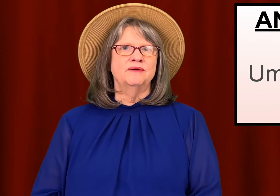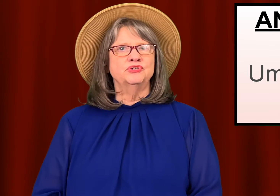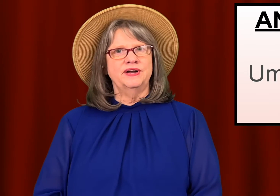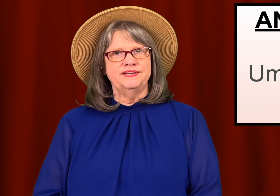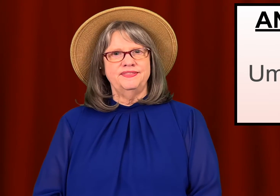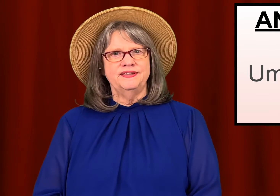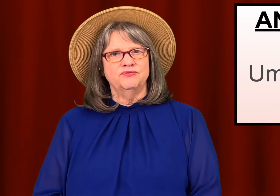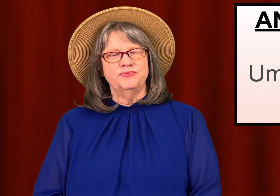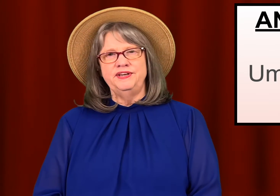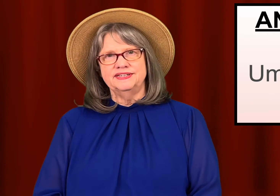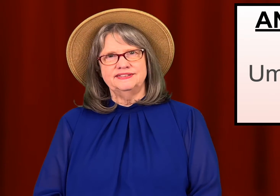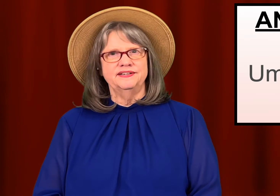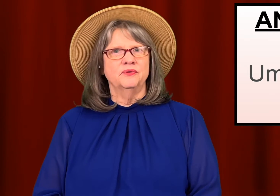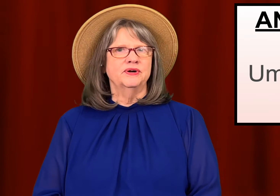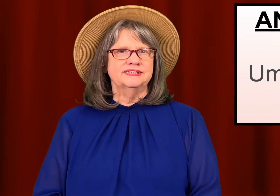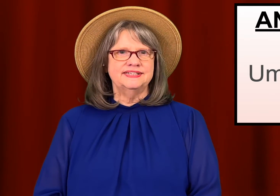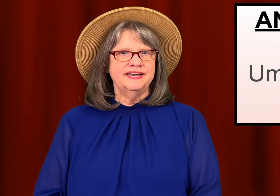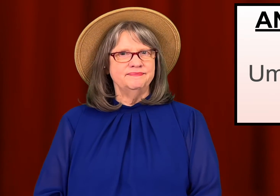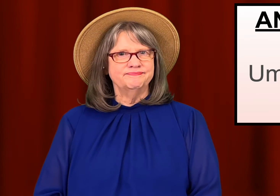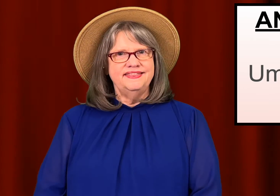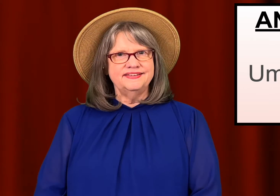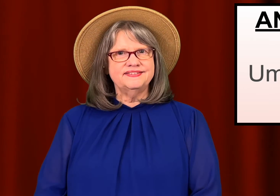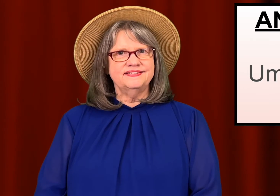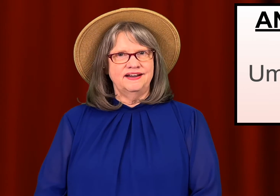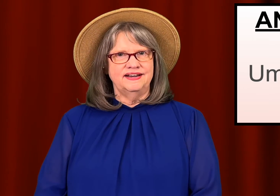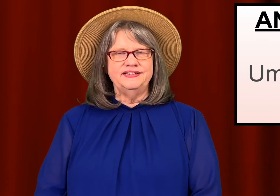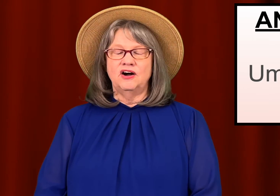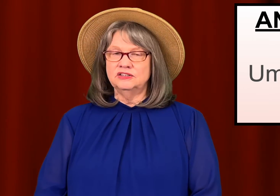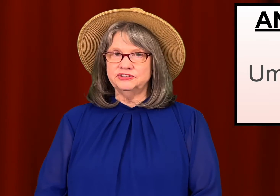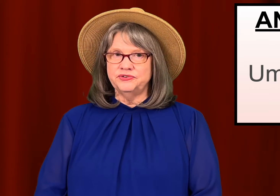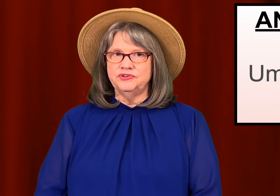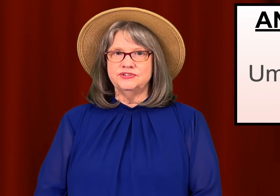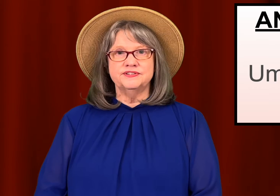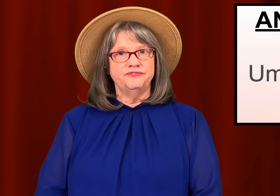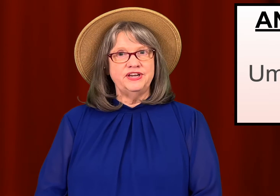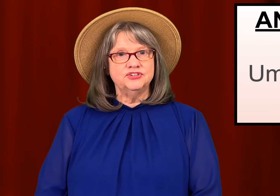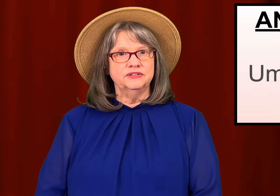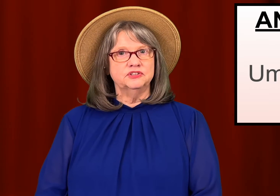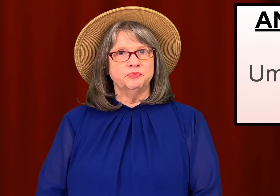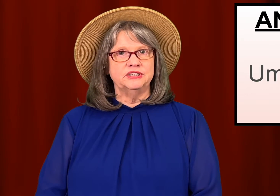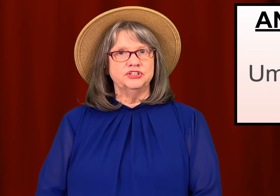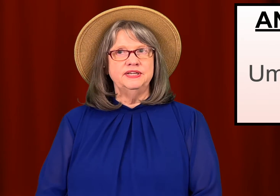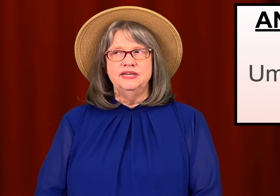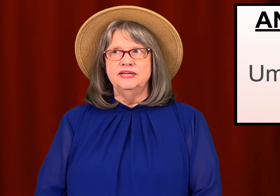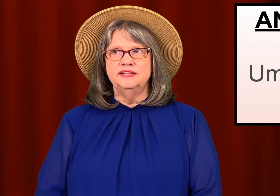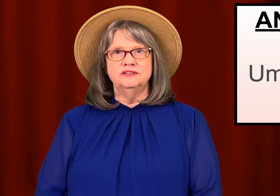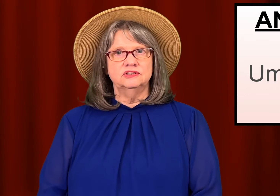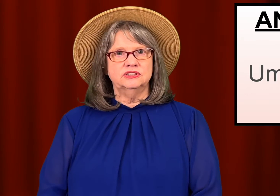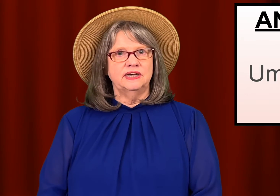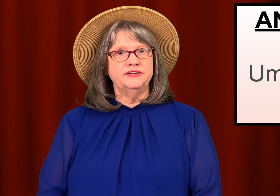I'm trying to think of the next thing I want to say. This sign also uses a facial expression that looks like